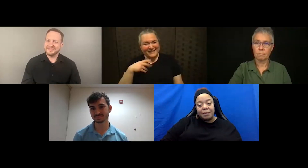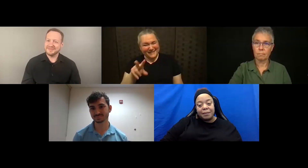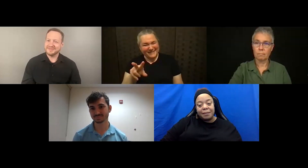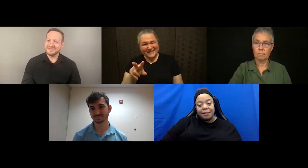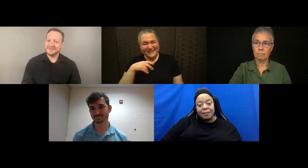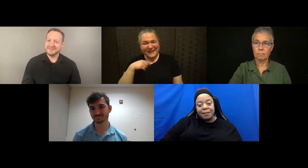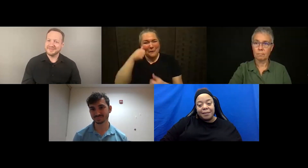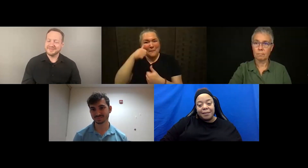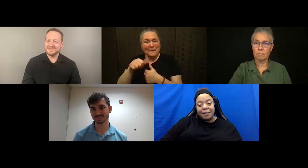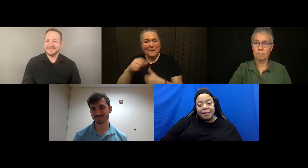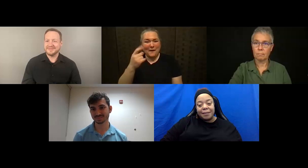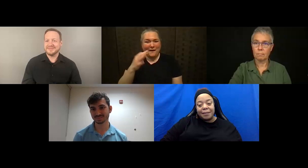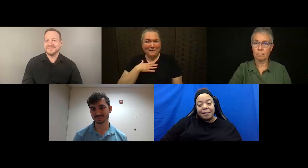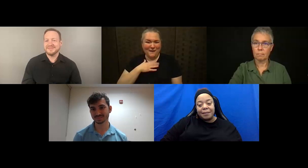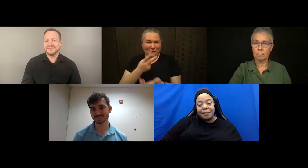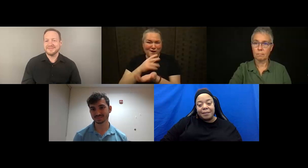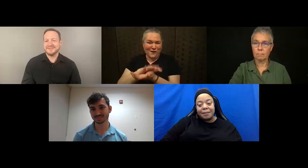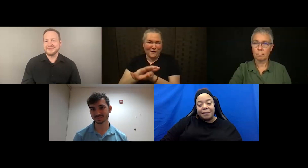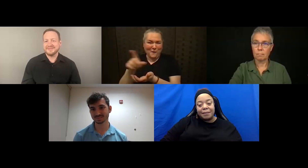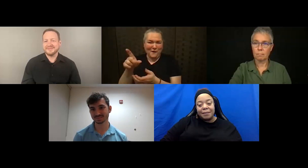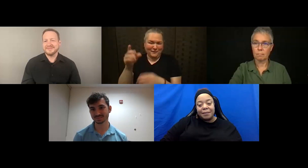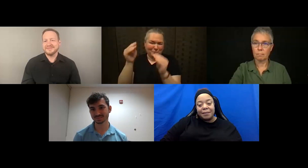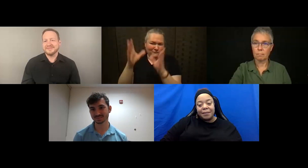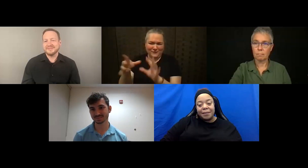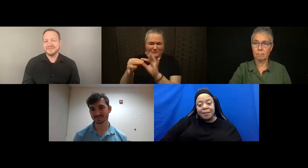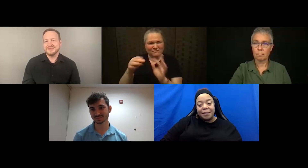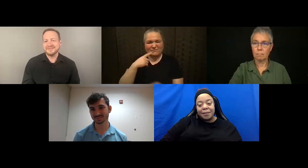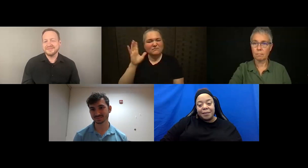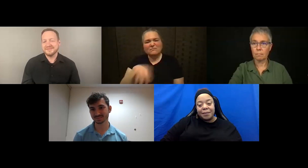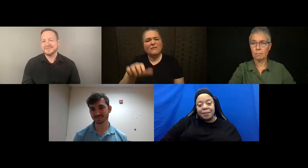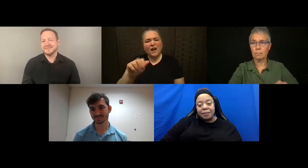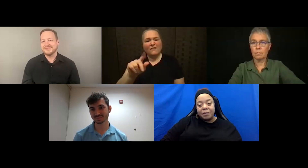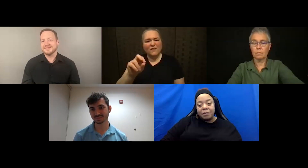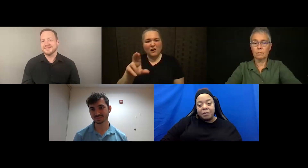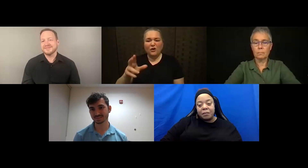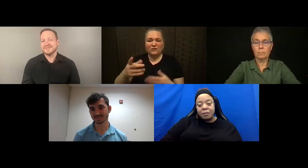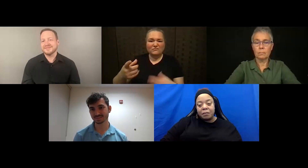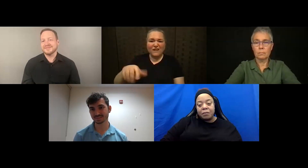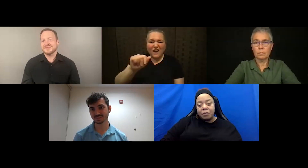can't have it substituting for a person. I'm thinking about one of my graduate school professors,